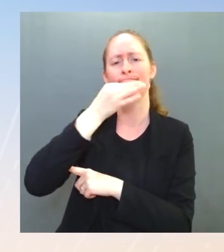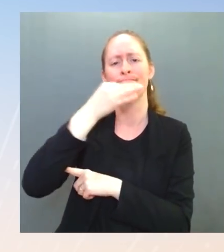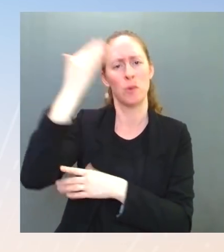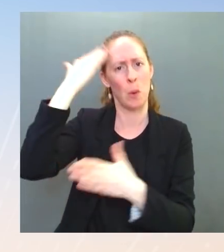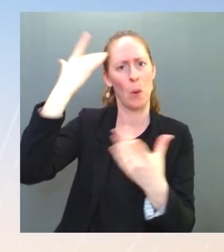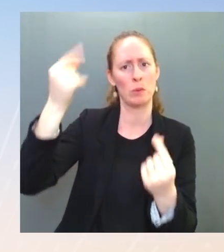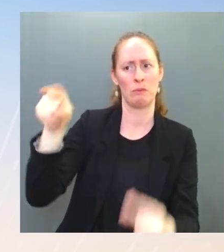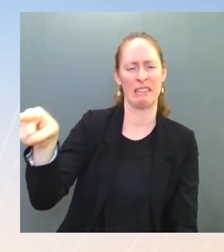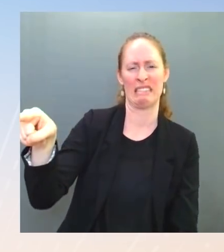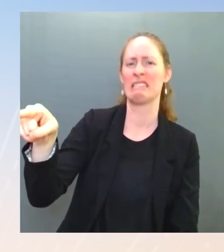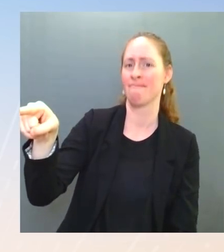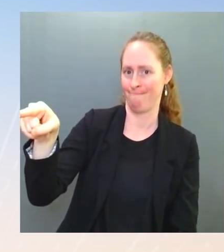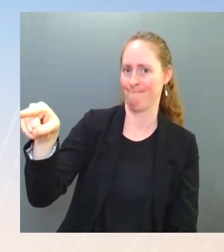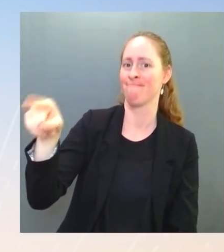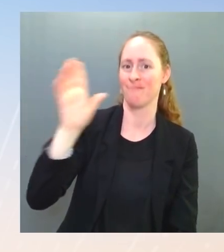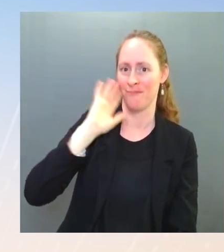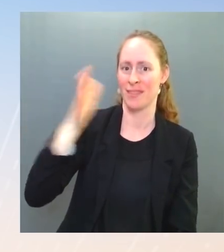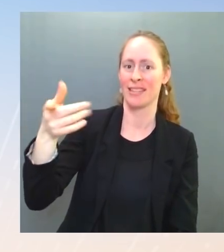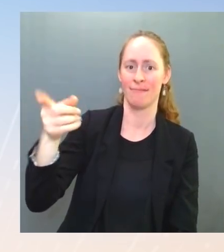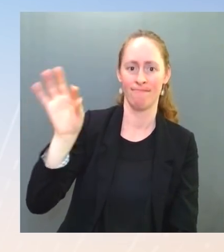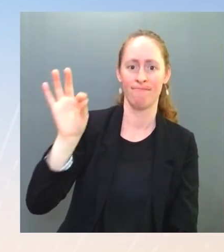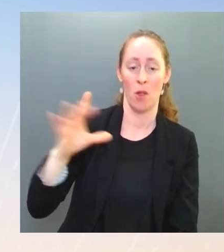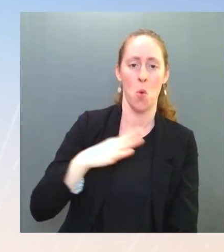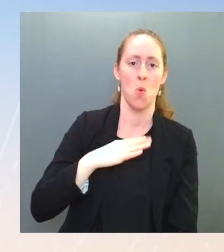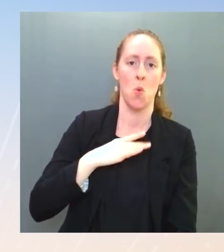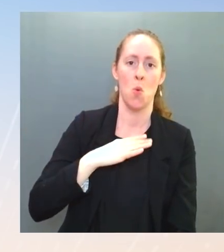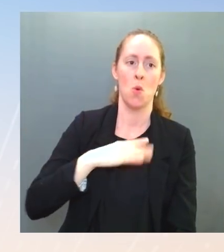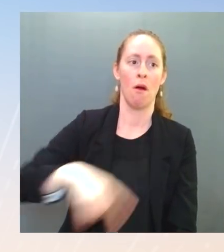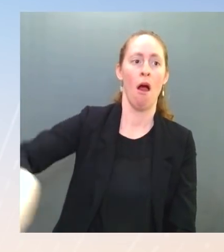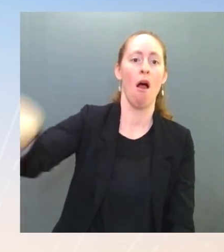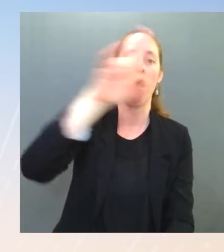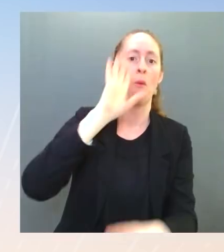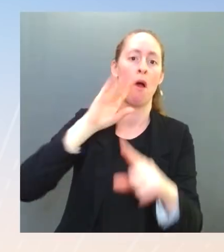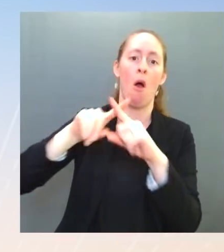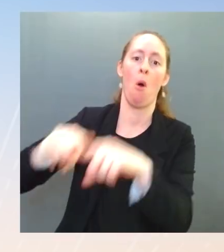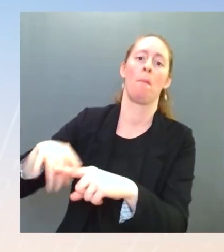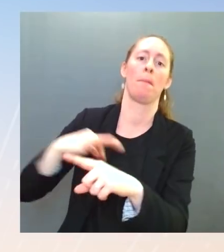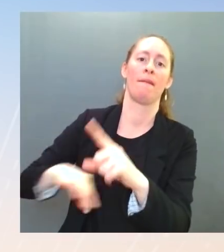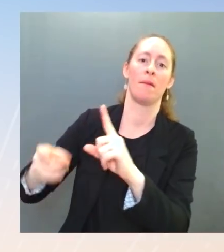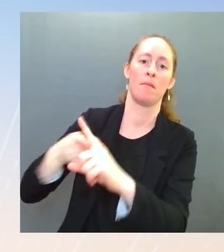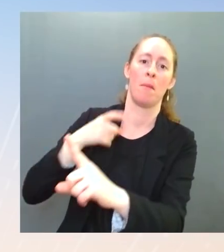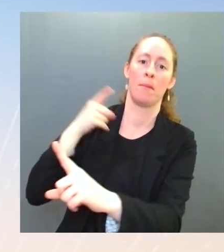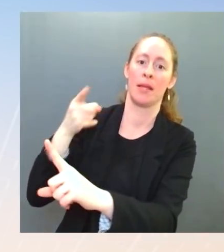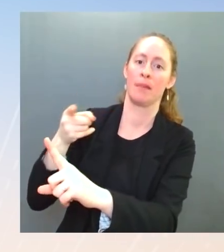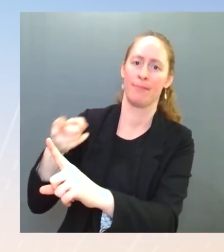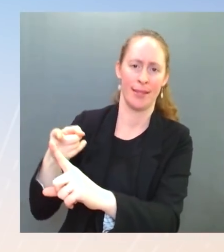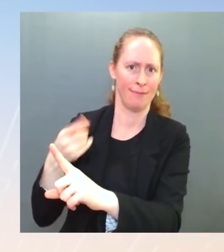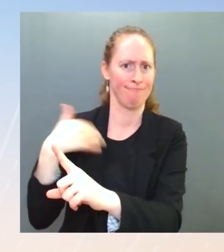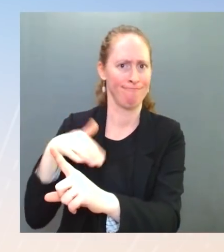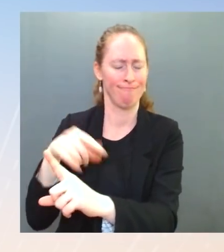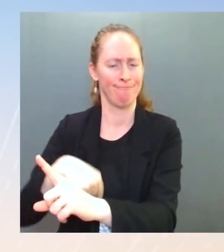And we think he is eminently qualified to do exactly that. The Press: And just to follow on the issue of the Vice President and the masking,